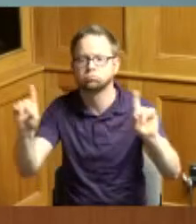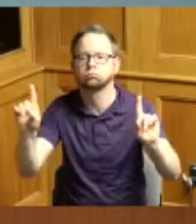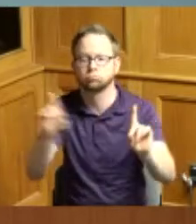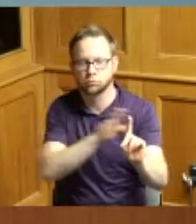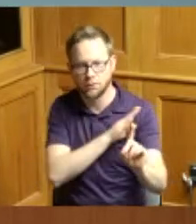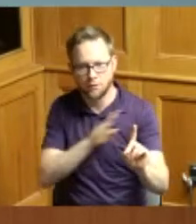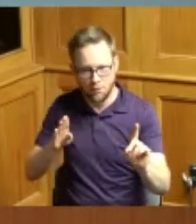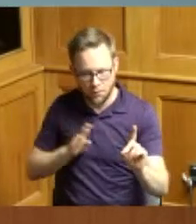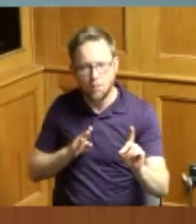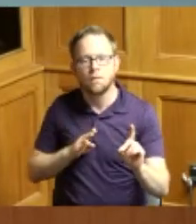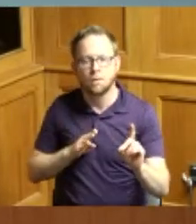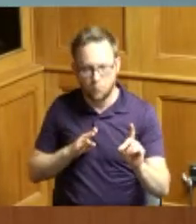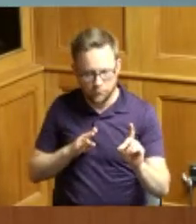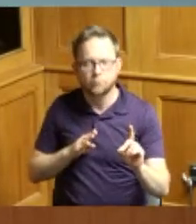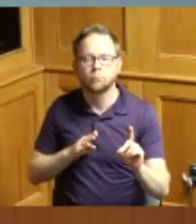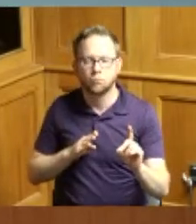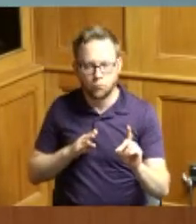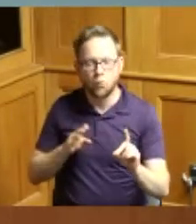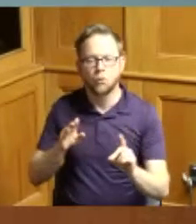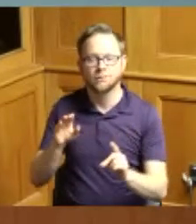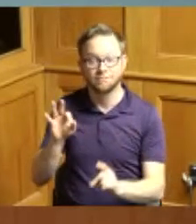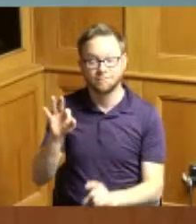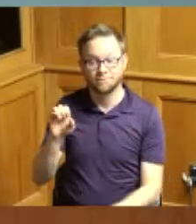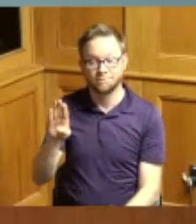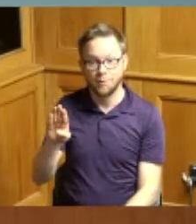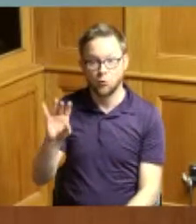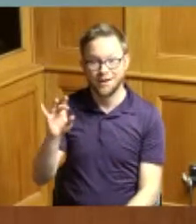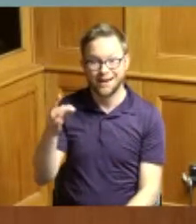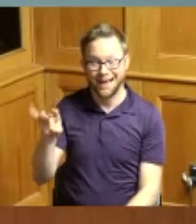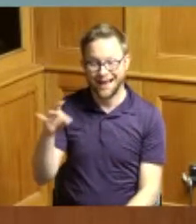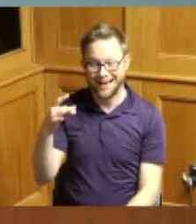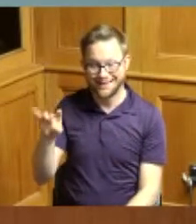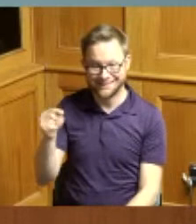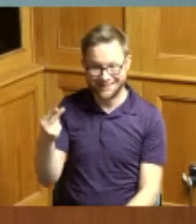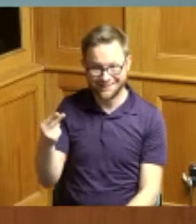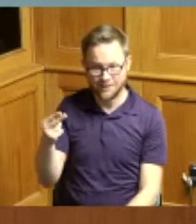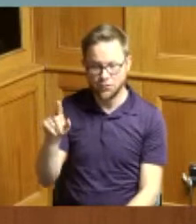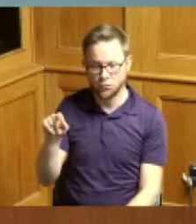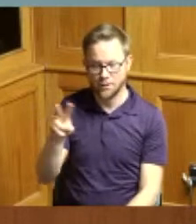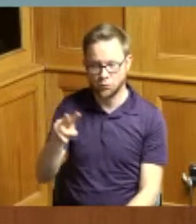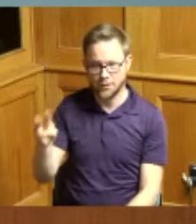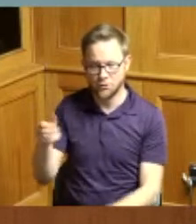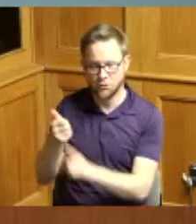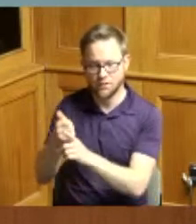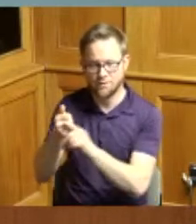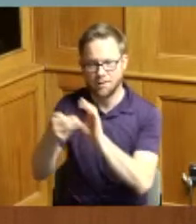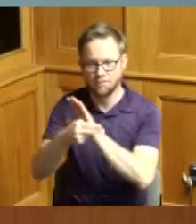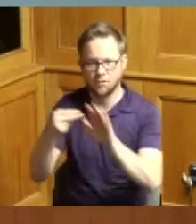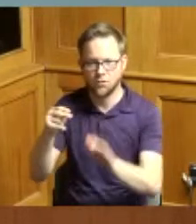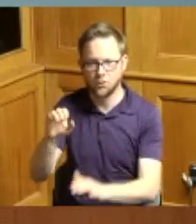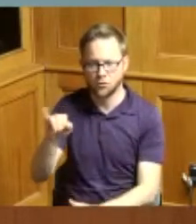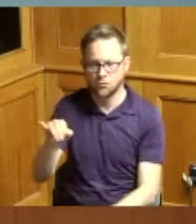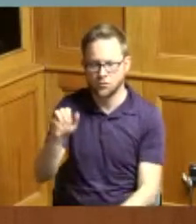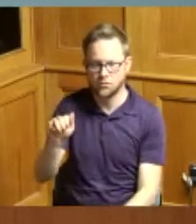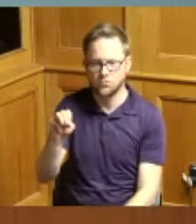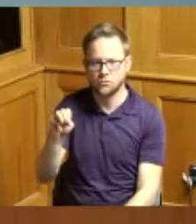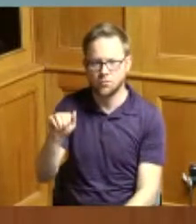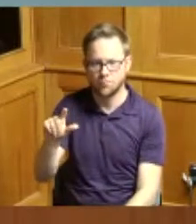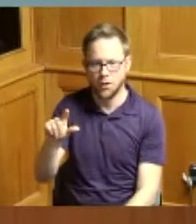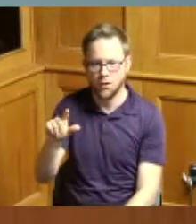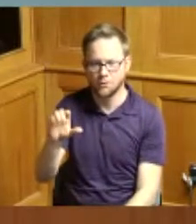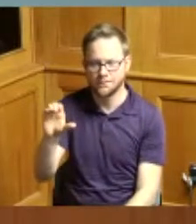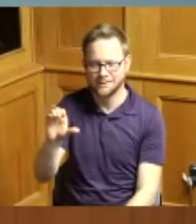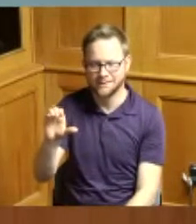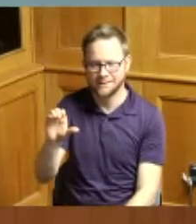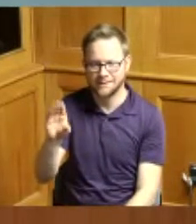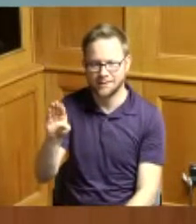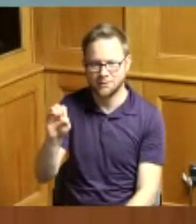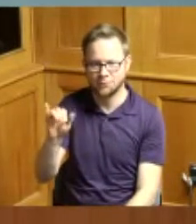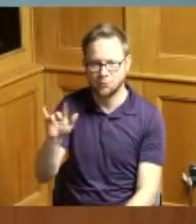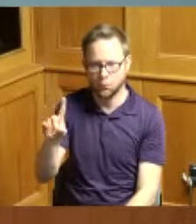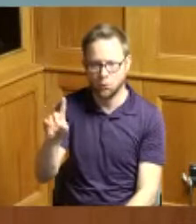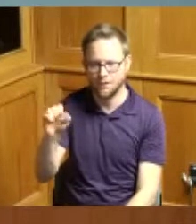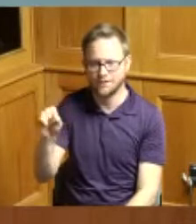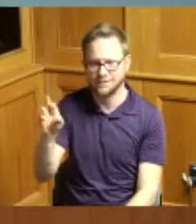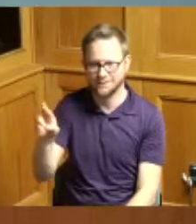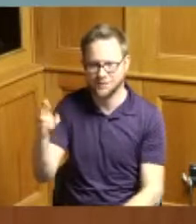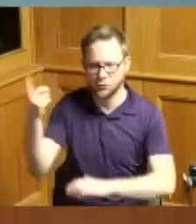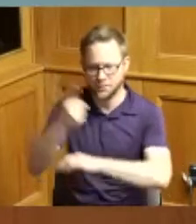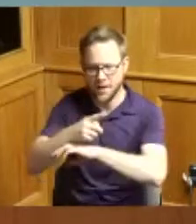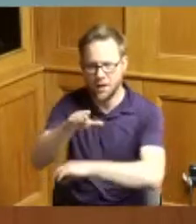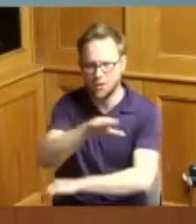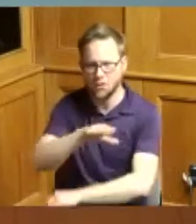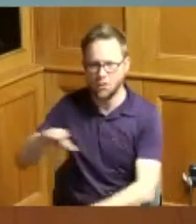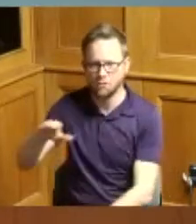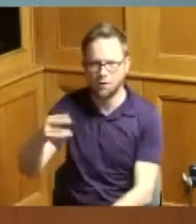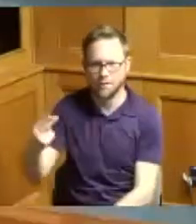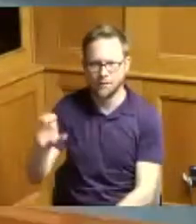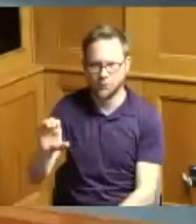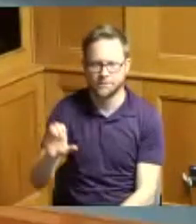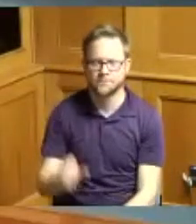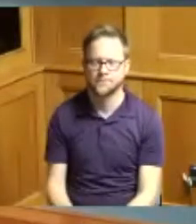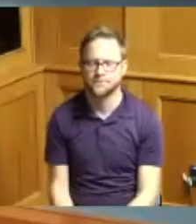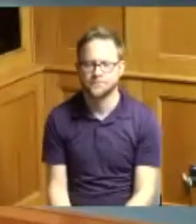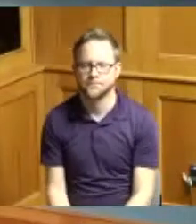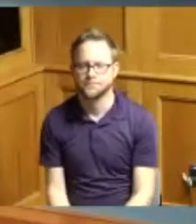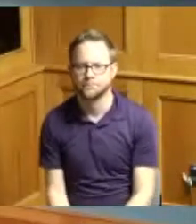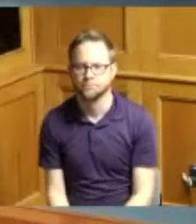does hereby proclaim the 18th of February 2022 is Jamal C Boyd senior day in all of Hamilton County